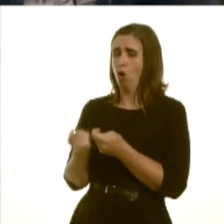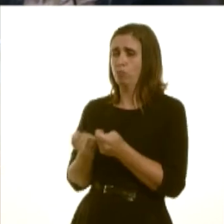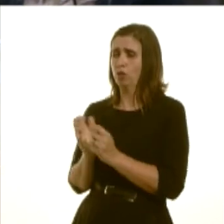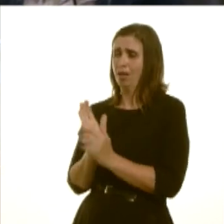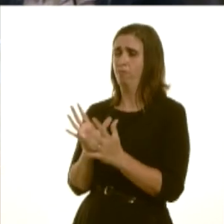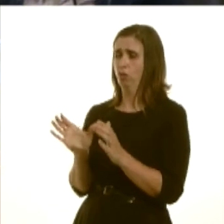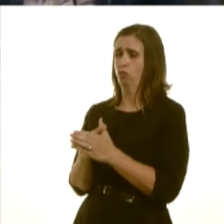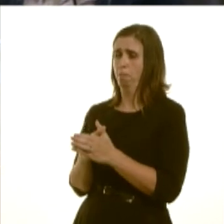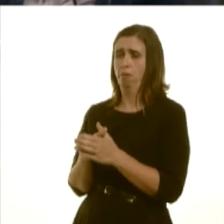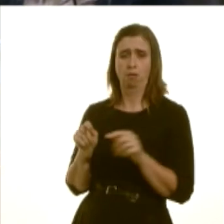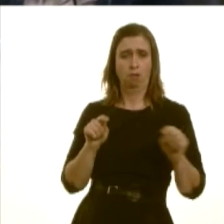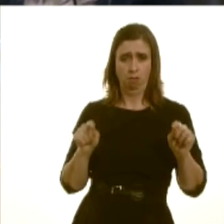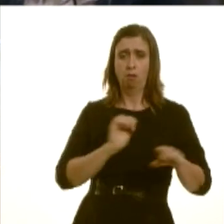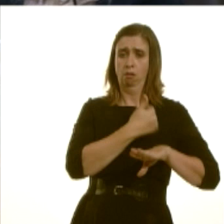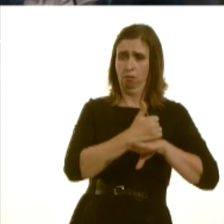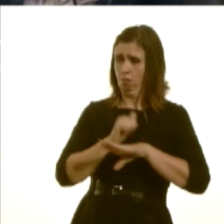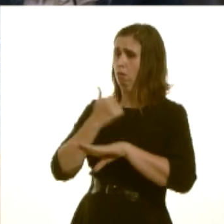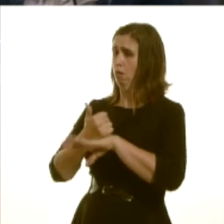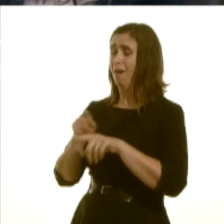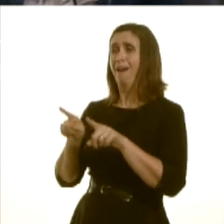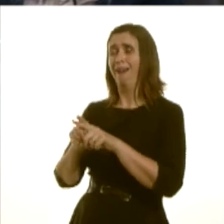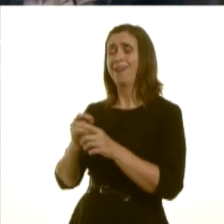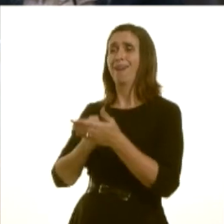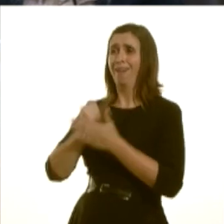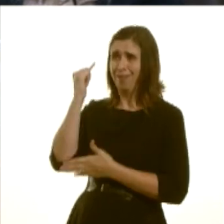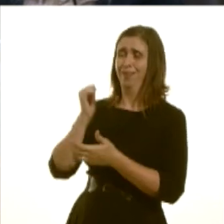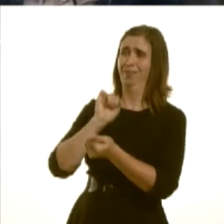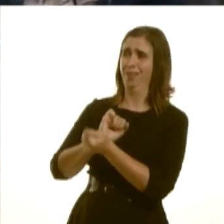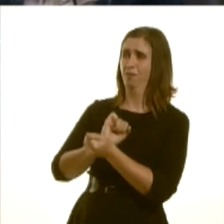We are also developing anti-slavery awareness training to give our front-line professionals